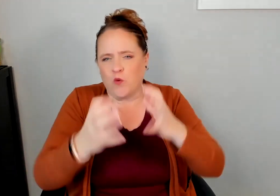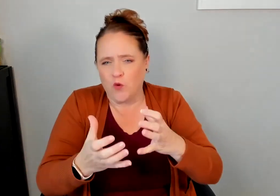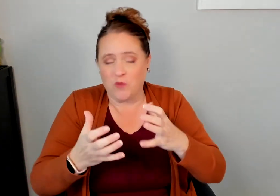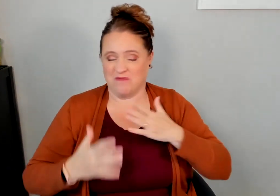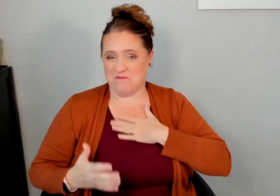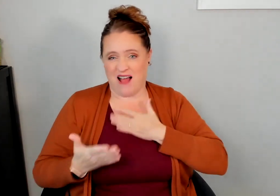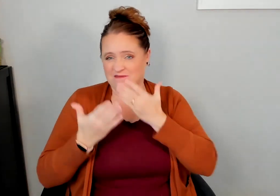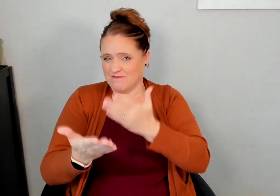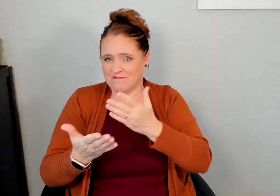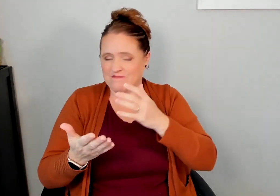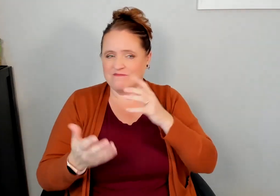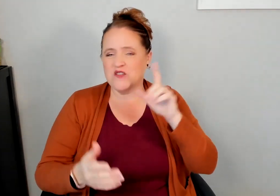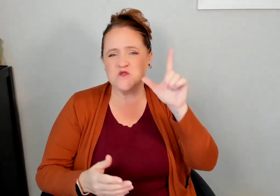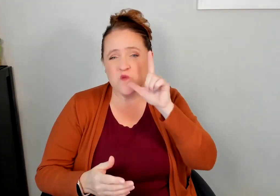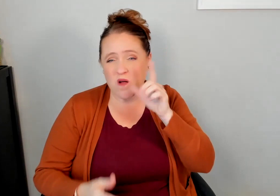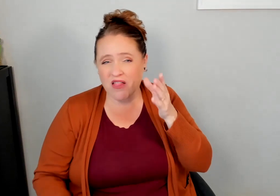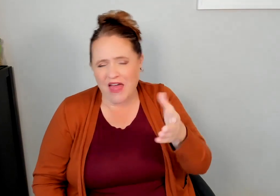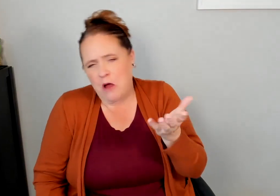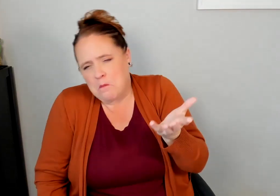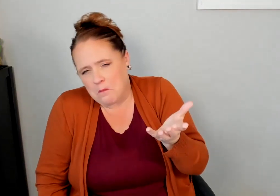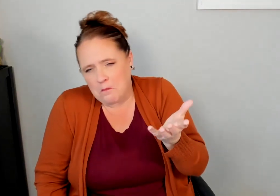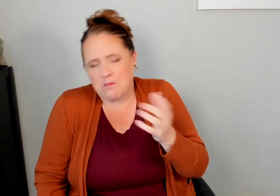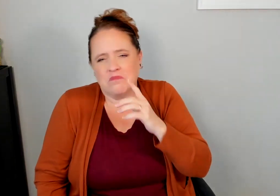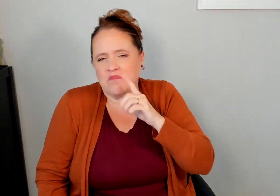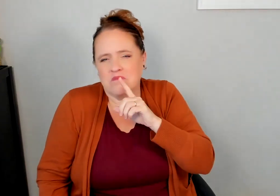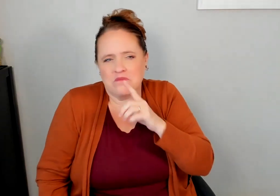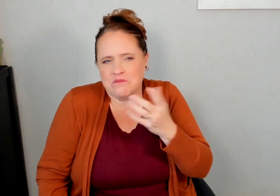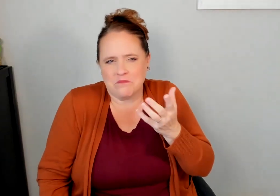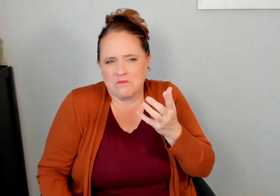got to make sure your boat stays with you if you're going to be snorkeling i just wouldn't